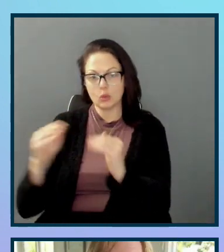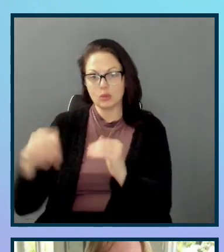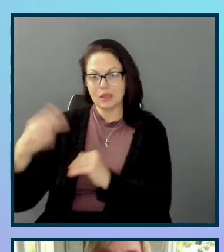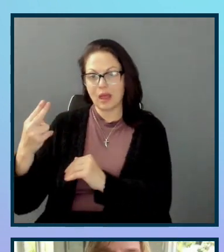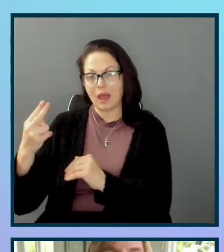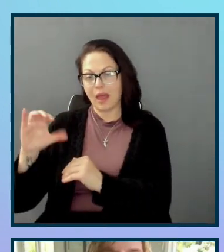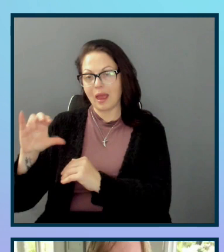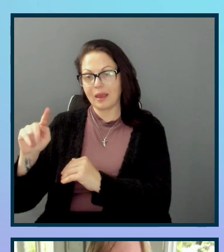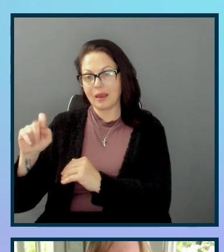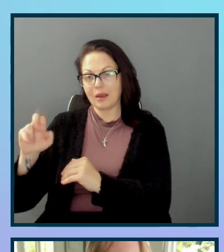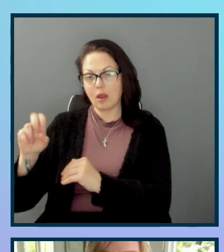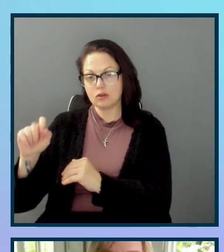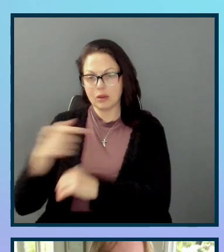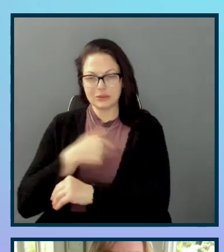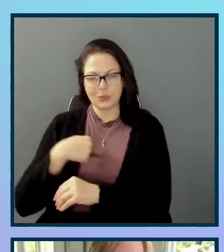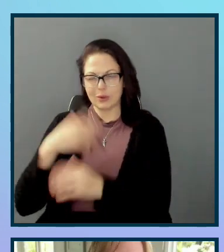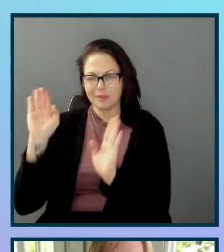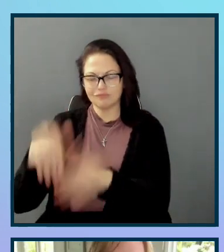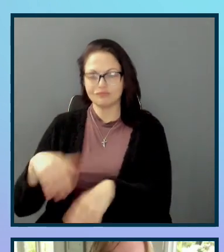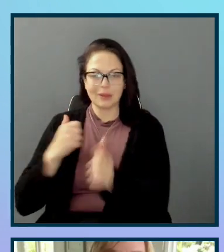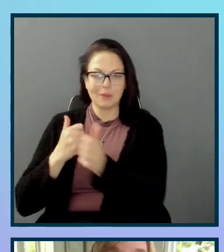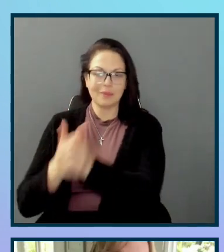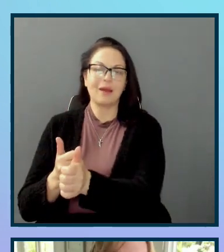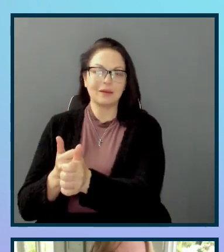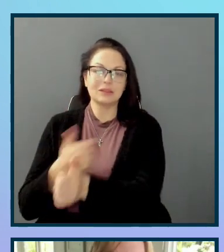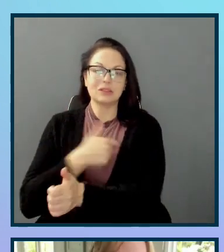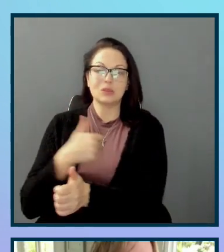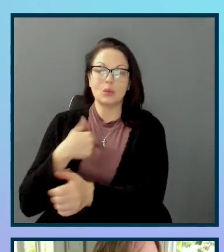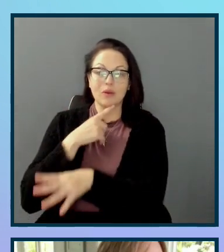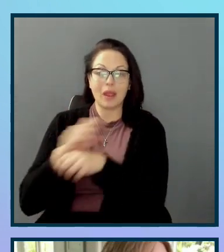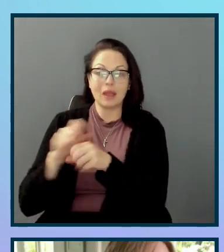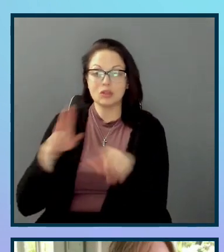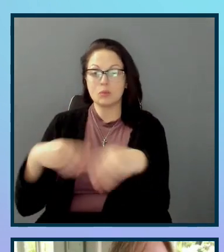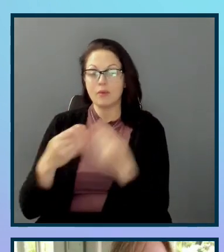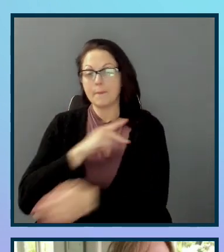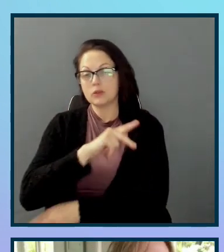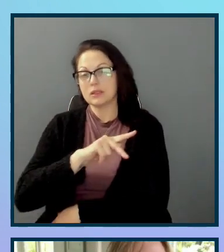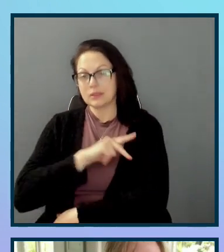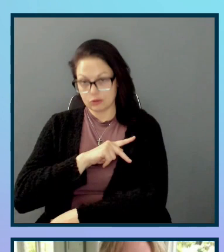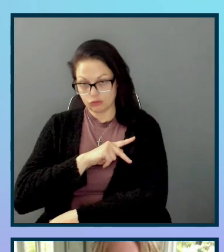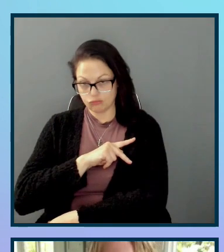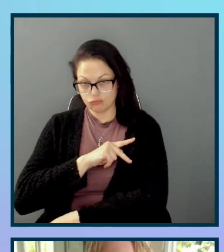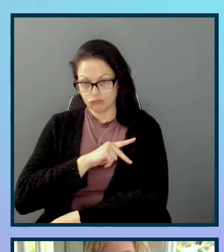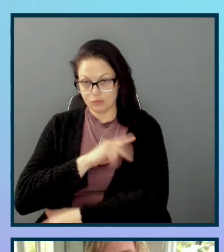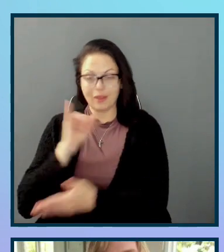It's like we're not worried about compliance, we're not worried about all those things because we are actually providing personalization and that's the solution.